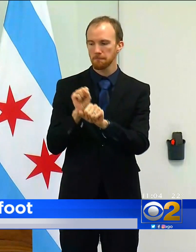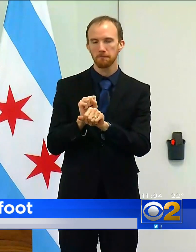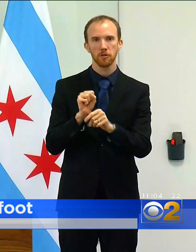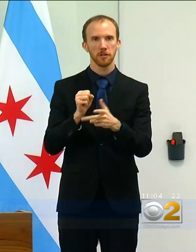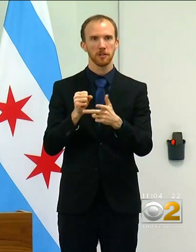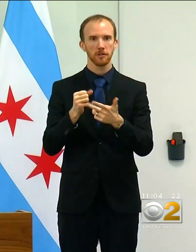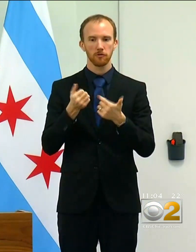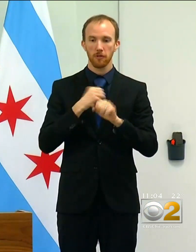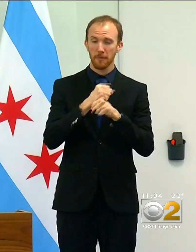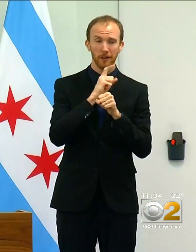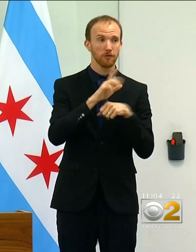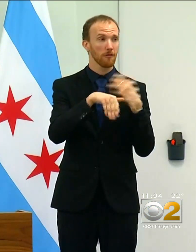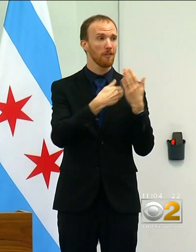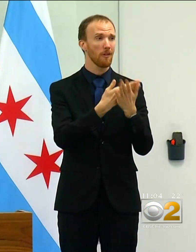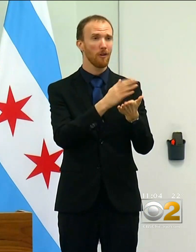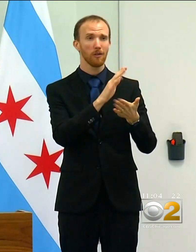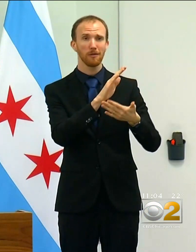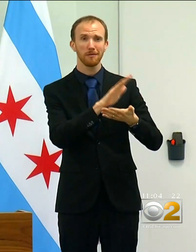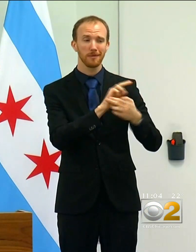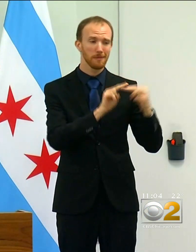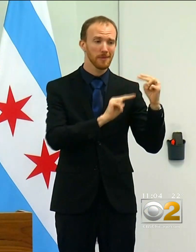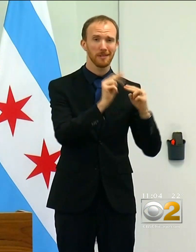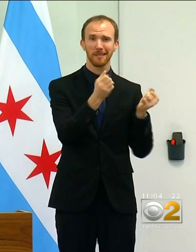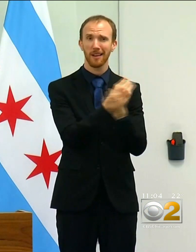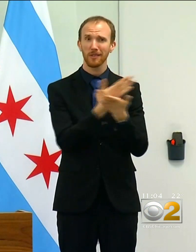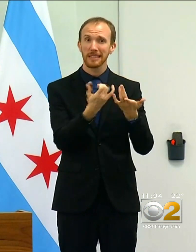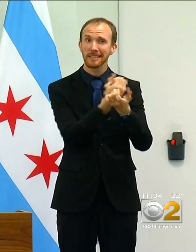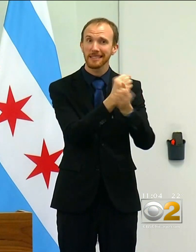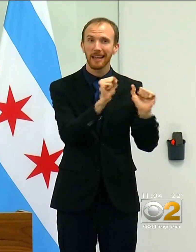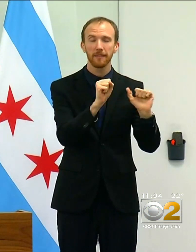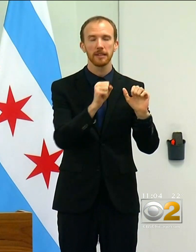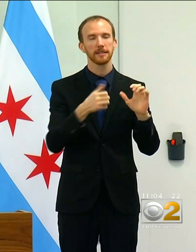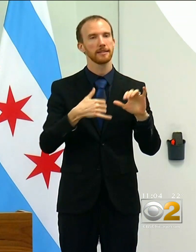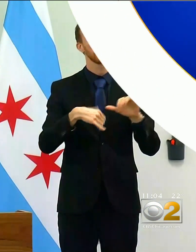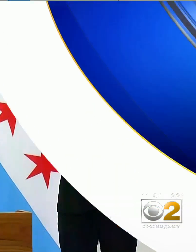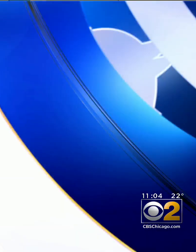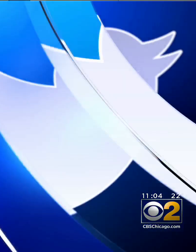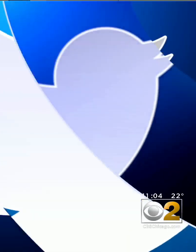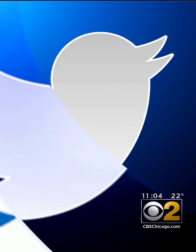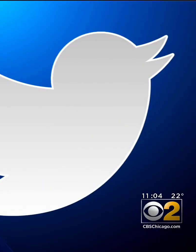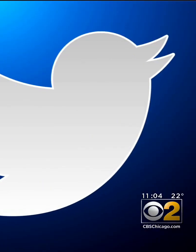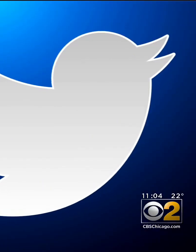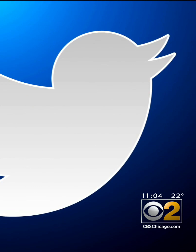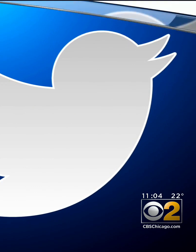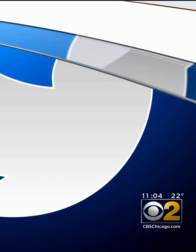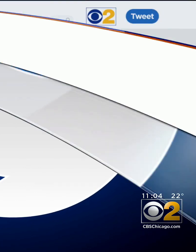THAT AFTER ALL THIS TIME, ALL THE SESSIONS, ALL THE WORK TO MAKE SURE THAT OUR CPS SCHOOLS